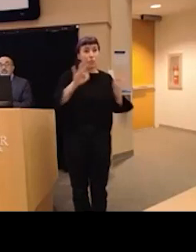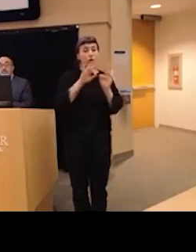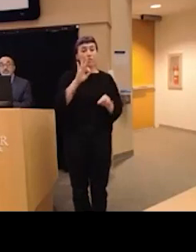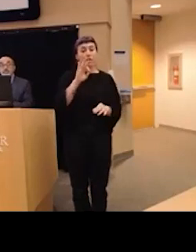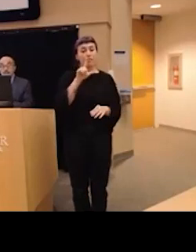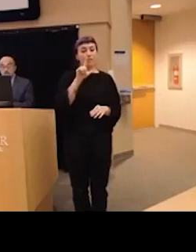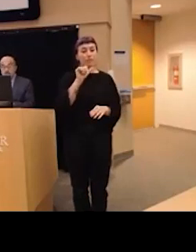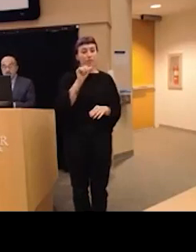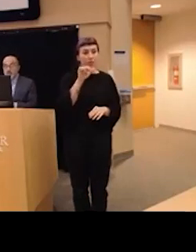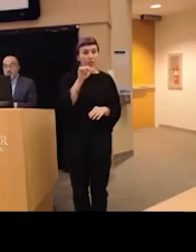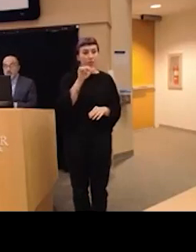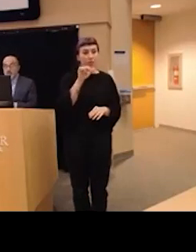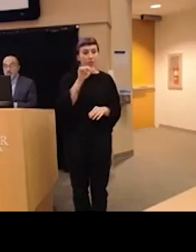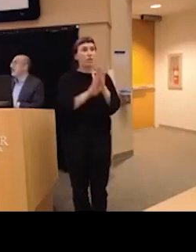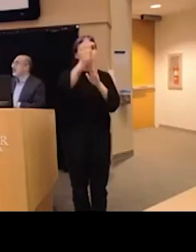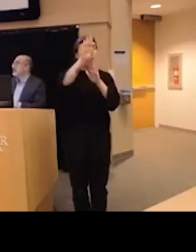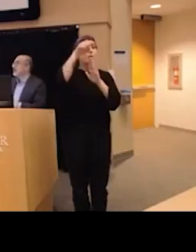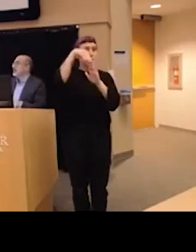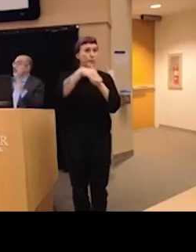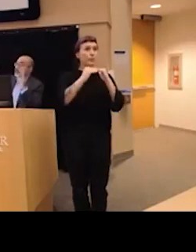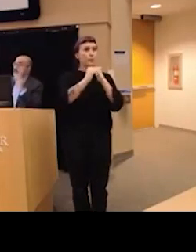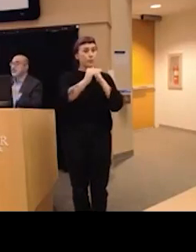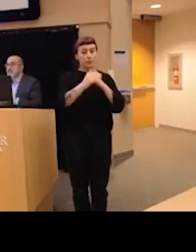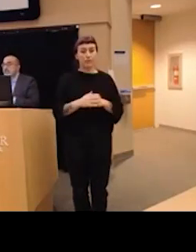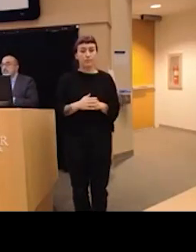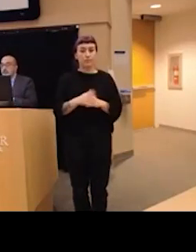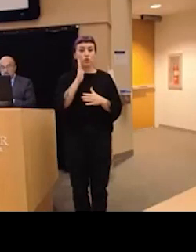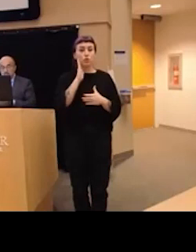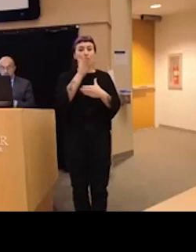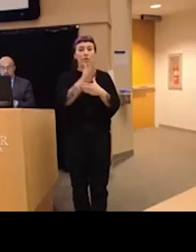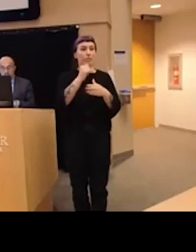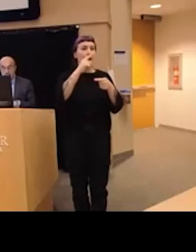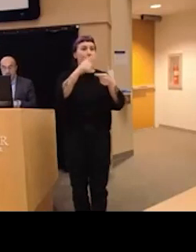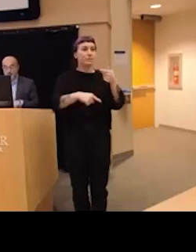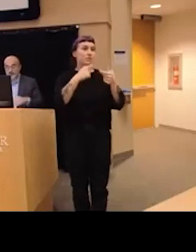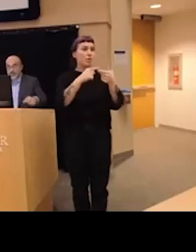to get them past the spike of pain the the slang that's used is interrupt the cycle of pain and um